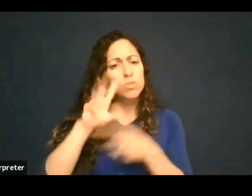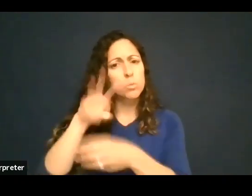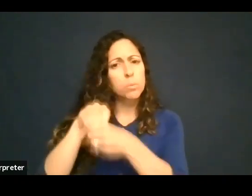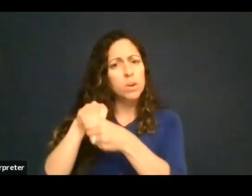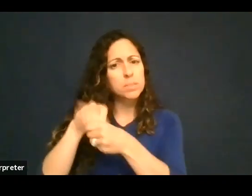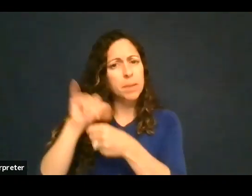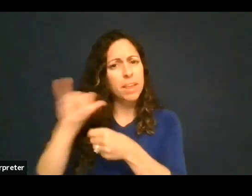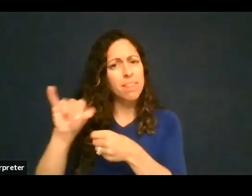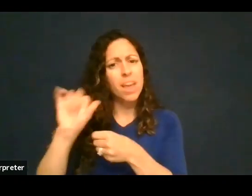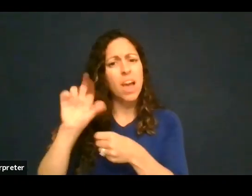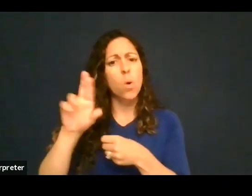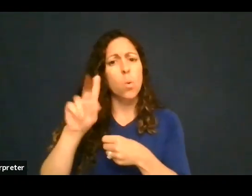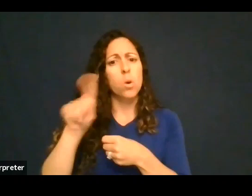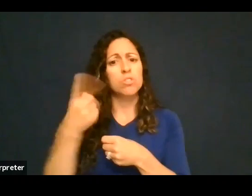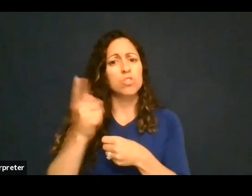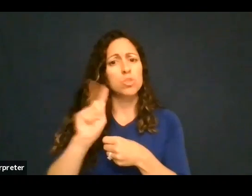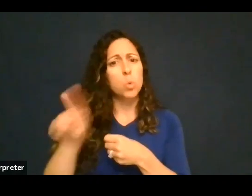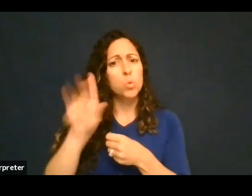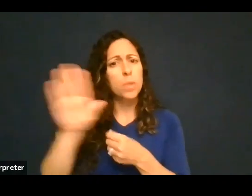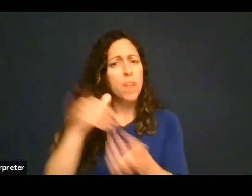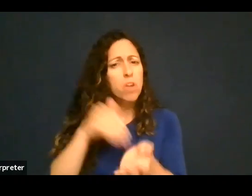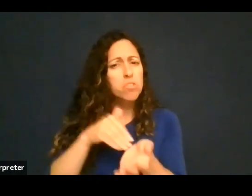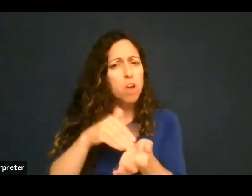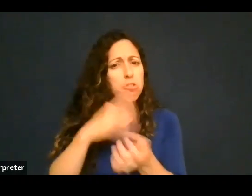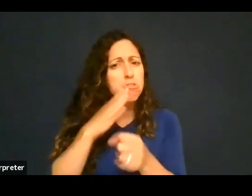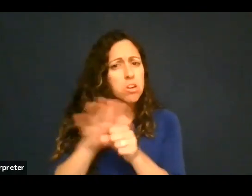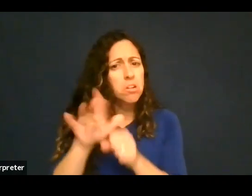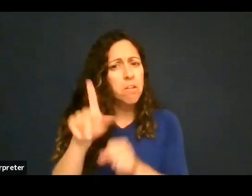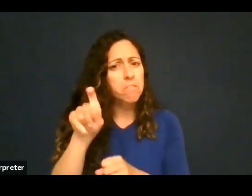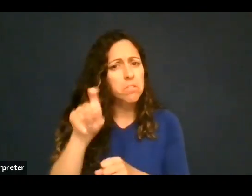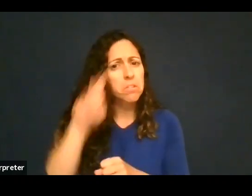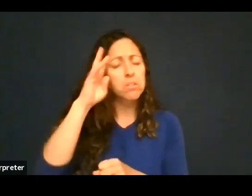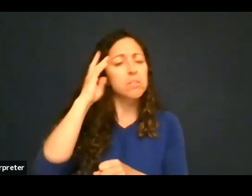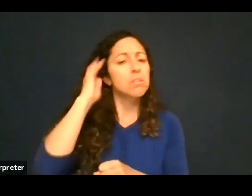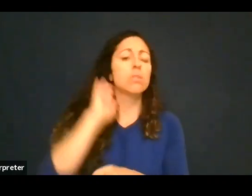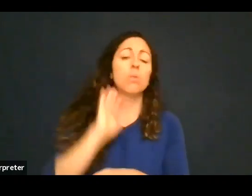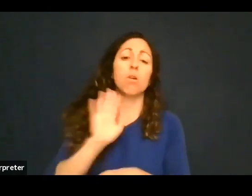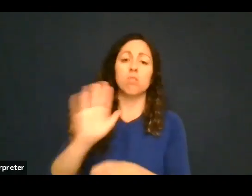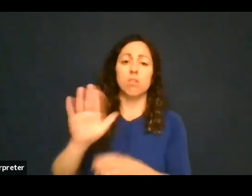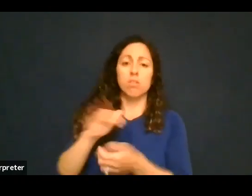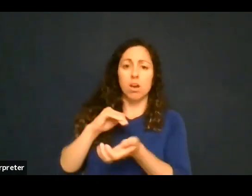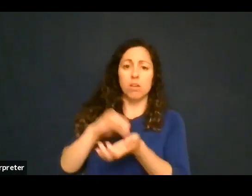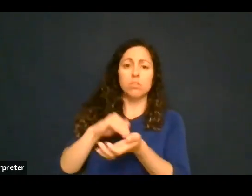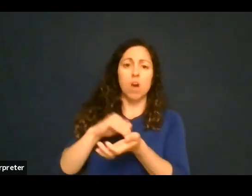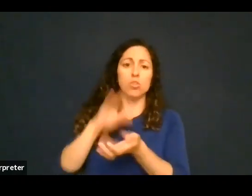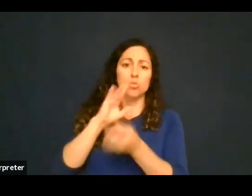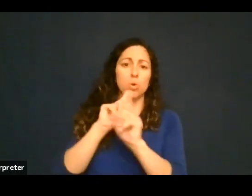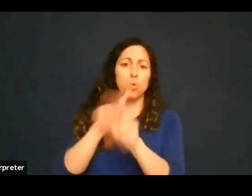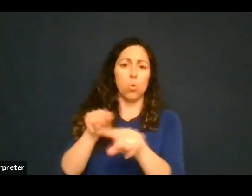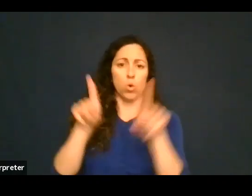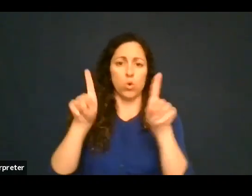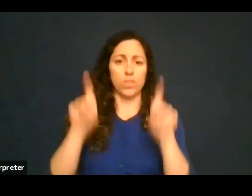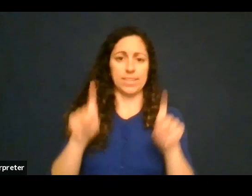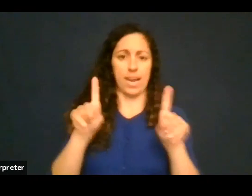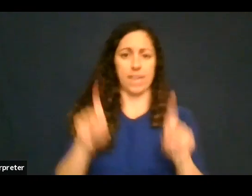So the clinician is the person who orders the tests, just to make that clear. Patients can't do it themselves.